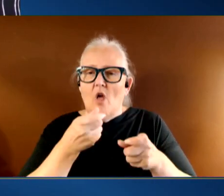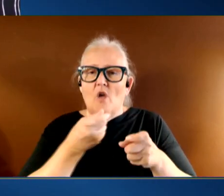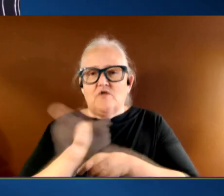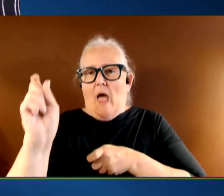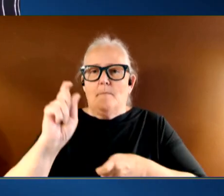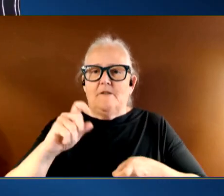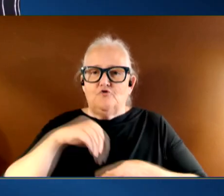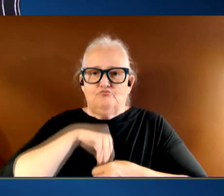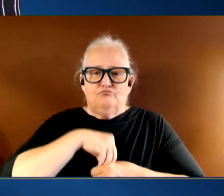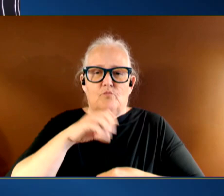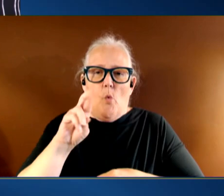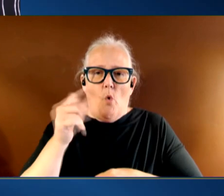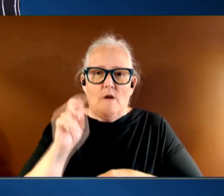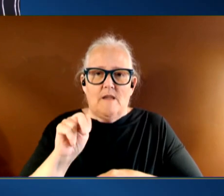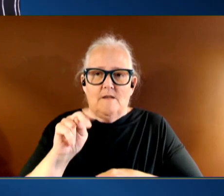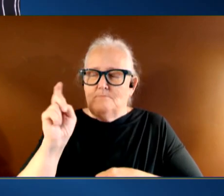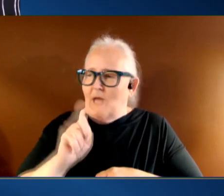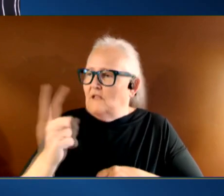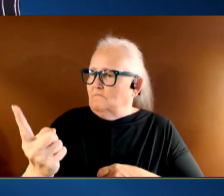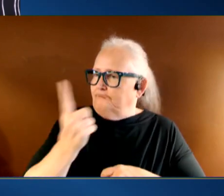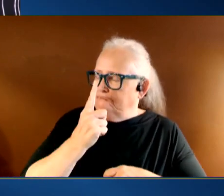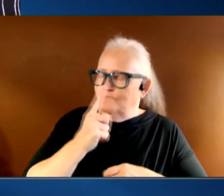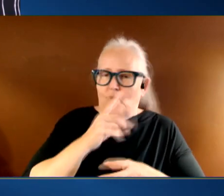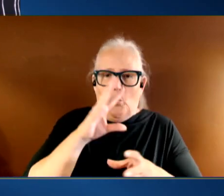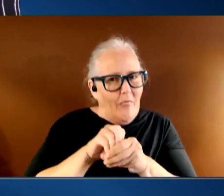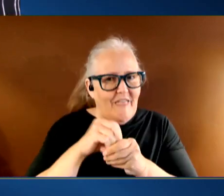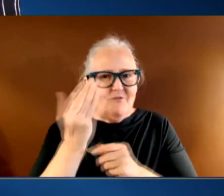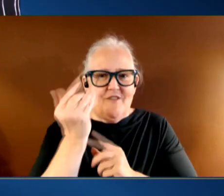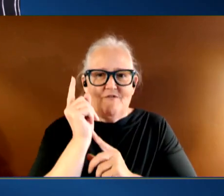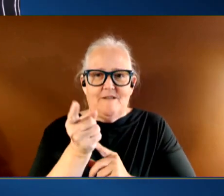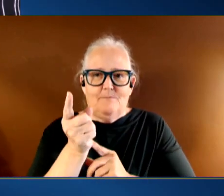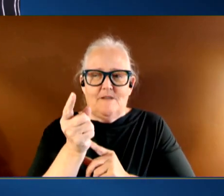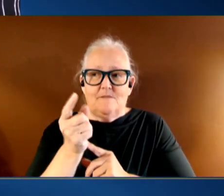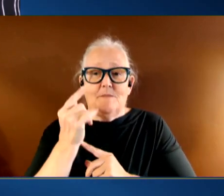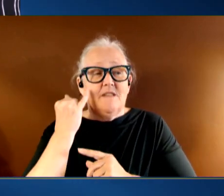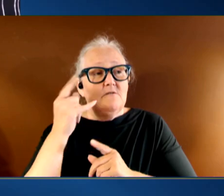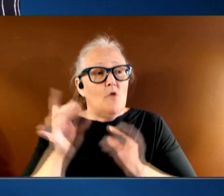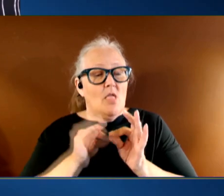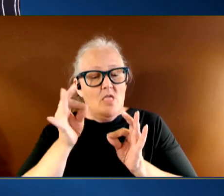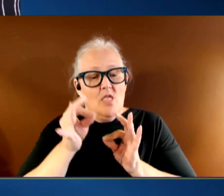seen within 15 minutes or less, because it was long wait times and it was just unacceptable.